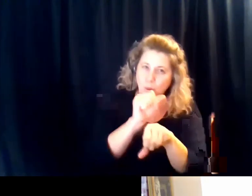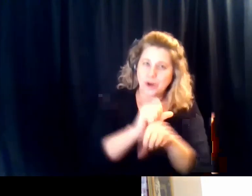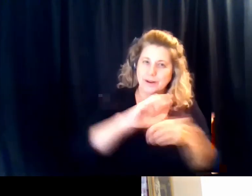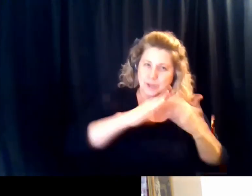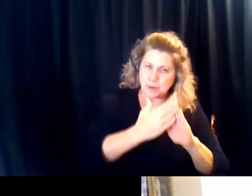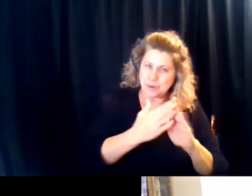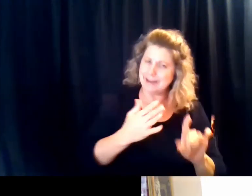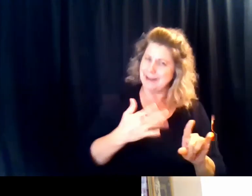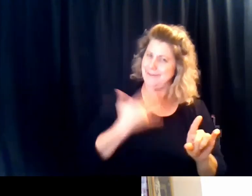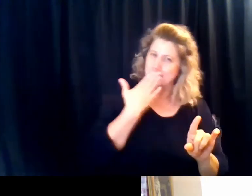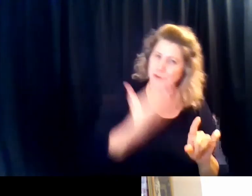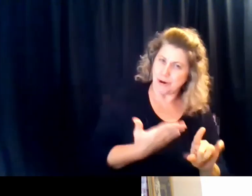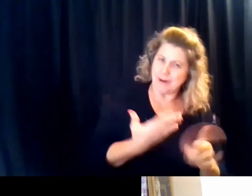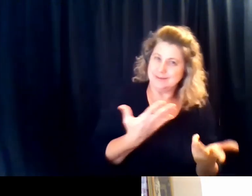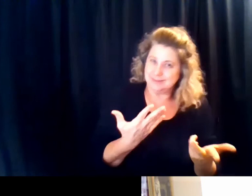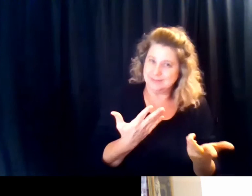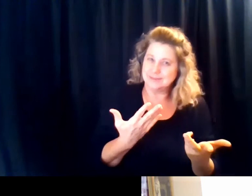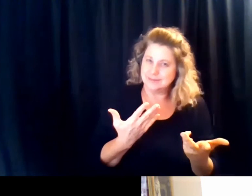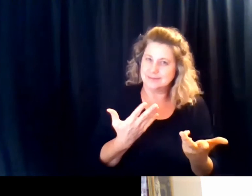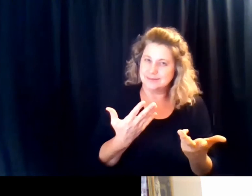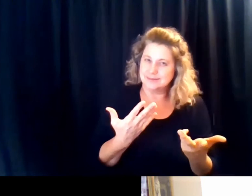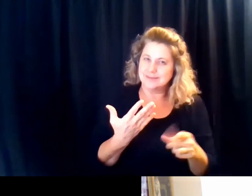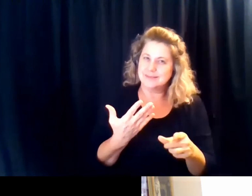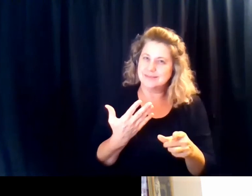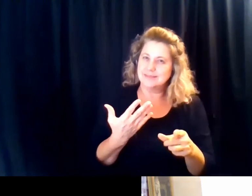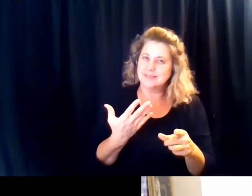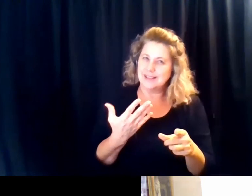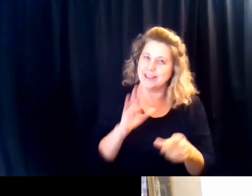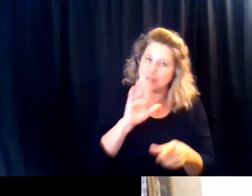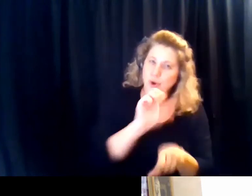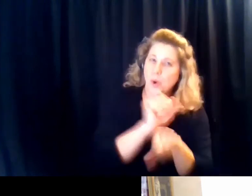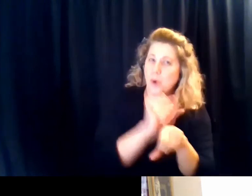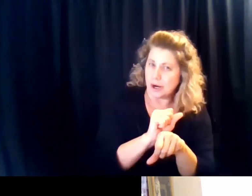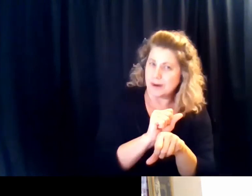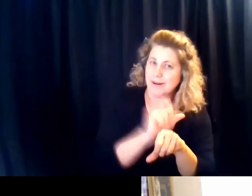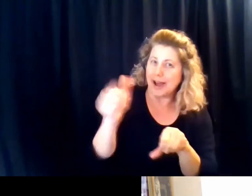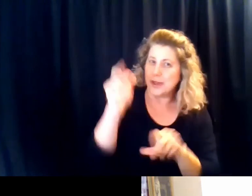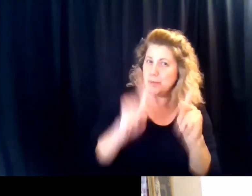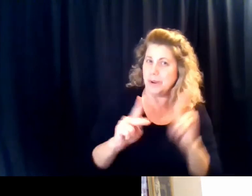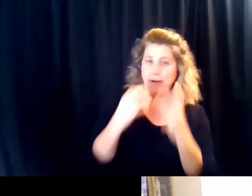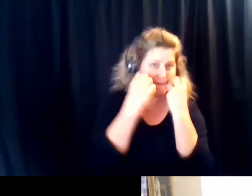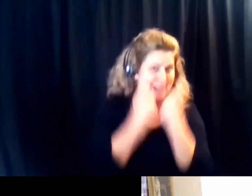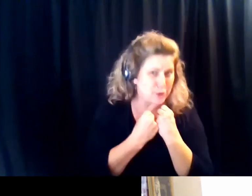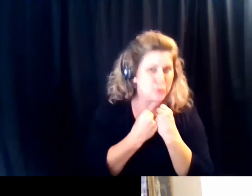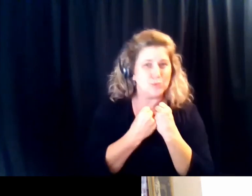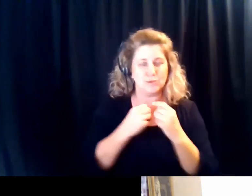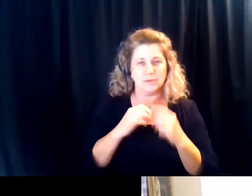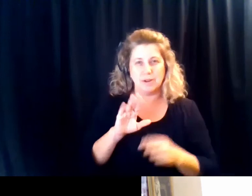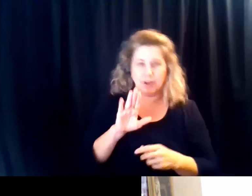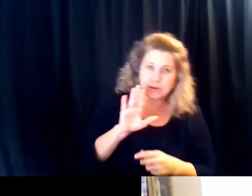Judith Heumann: Spending time talking about the right word. And I know you don't mean this in a negative way. I'm sorry, I can't see you, but I really think